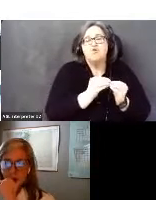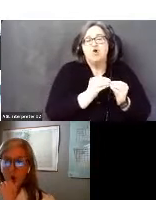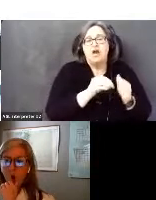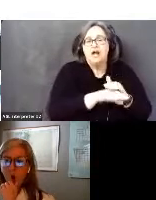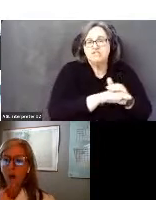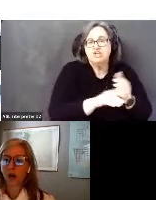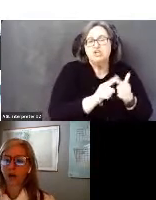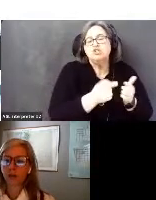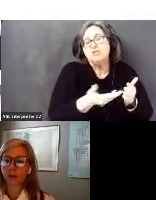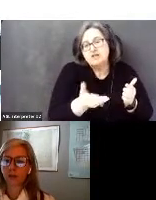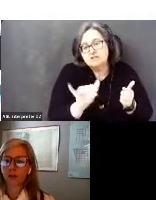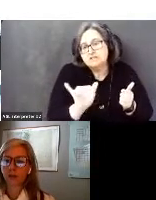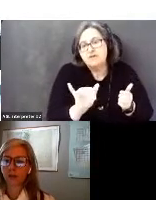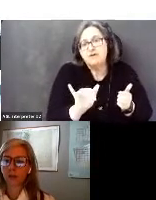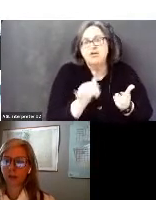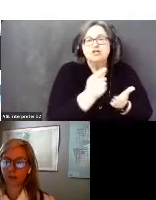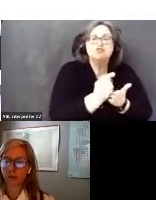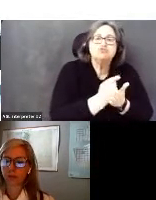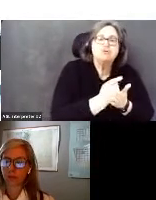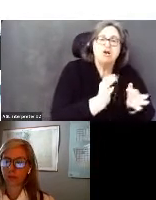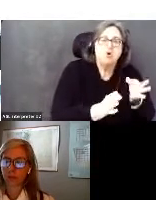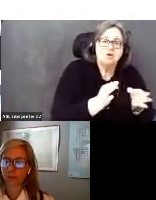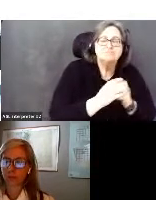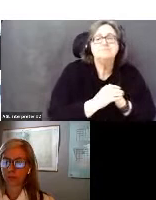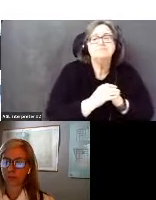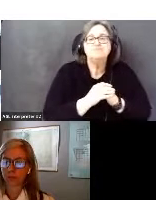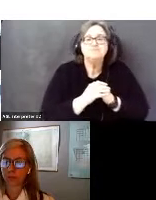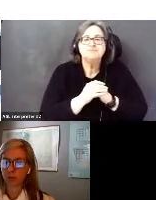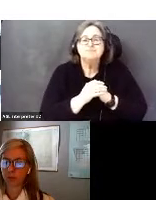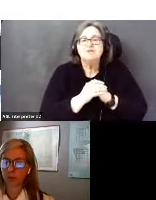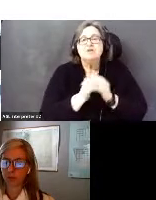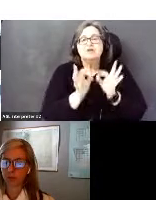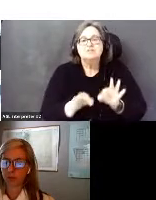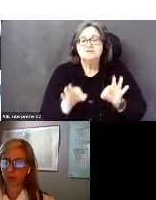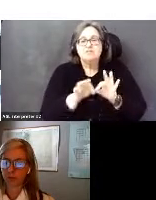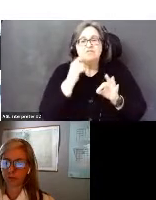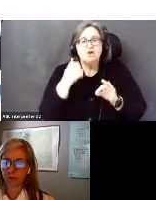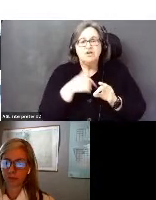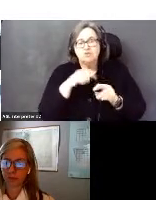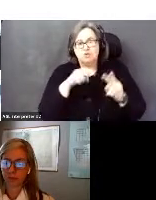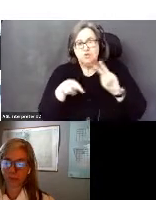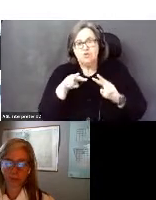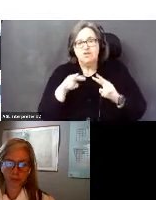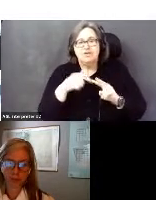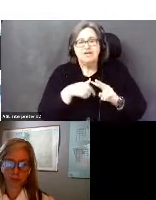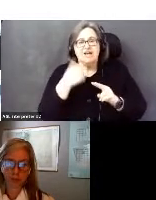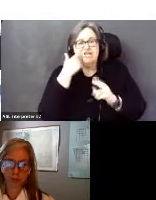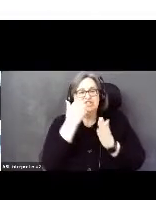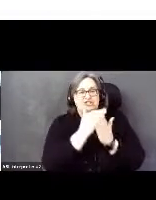to things like treatment court. So it is an important thing for us to be looking at. Here I just listed that as the relative